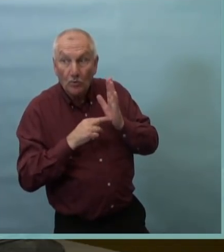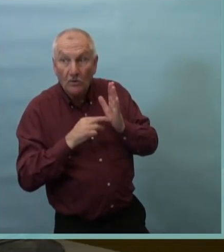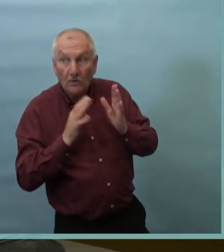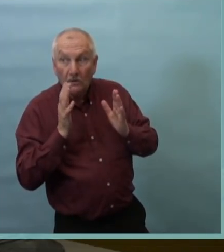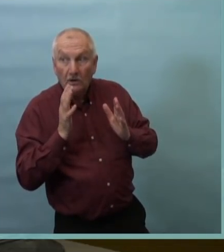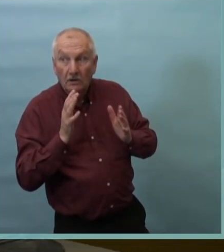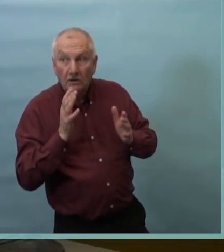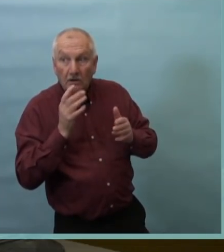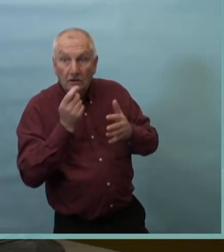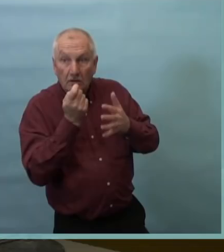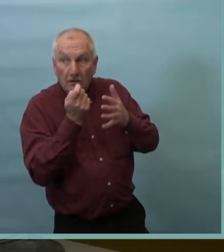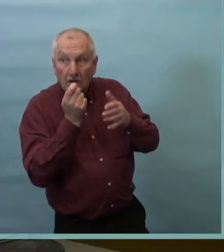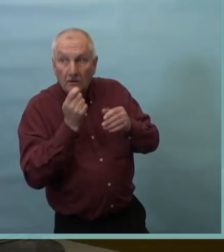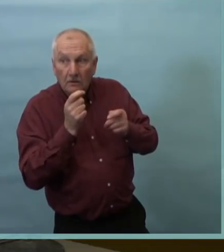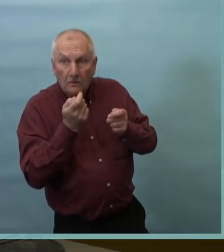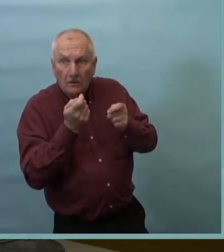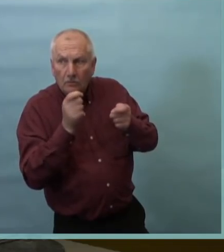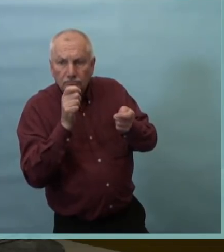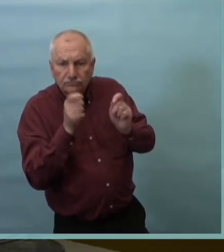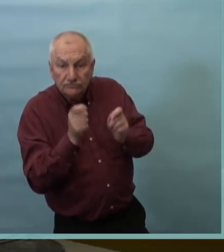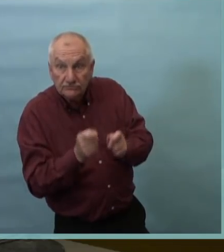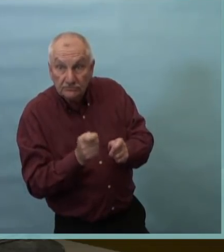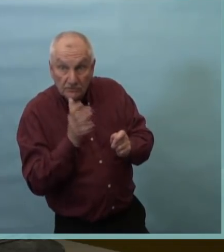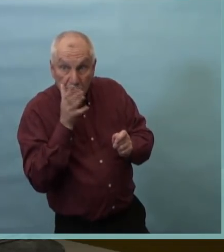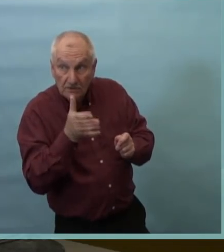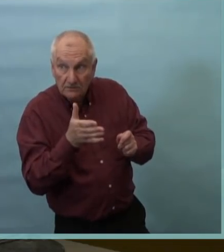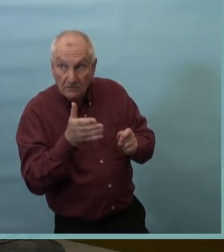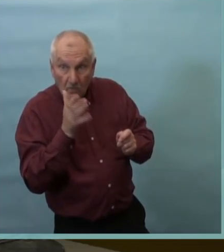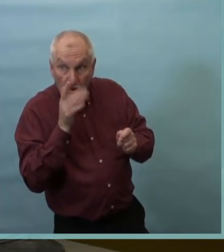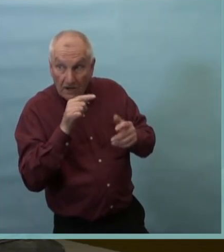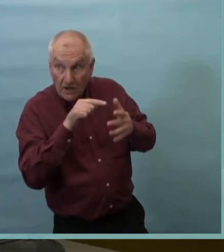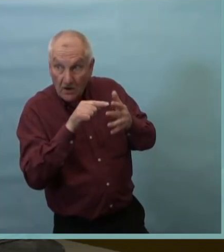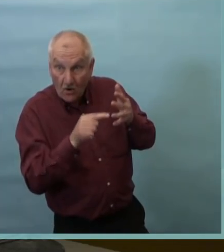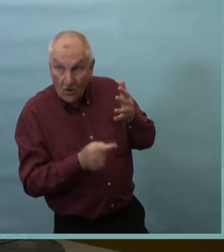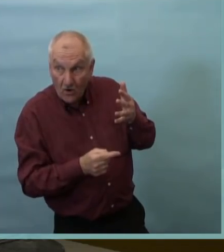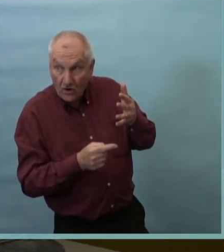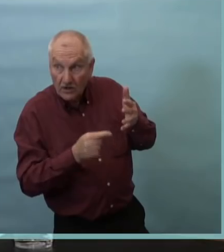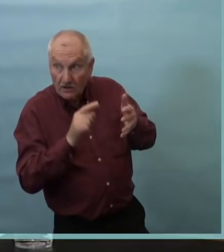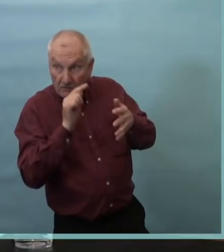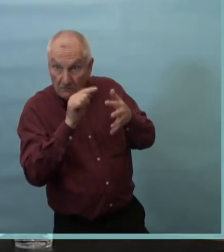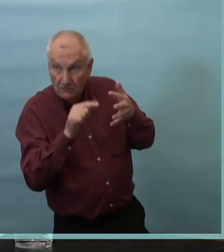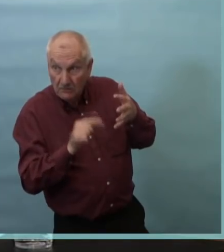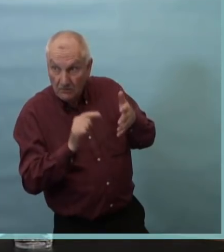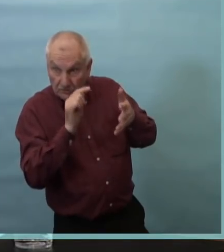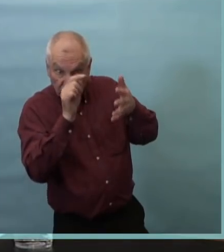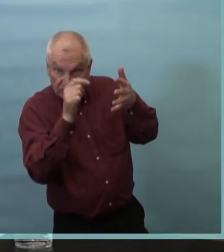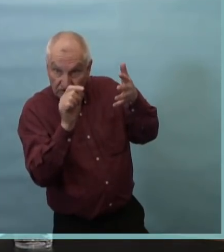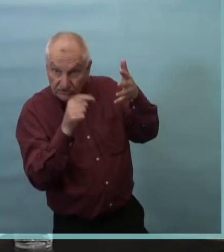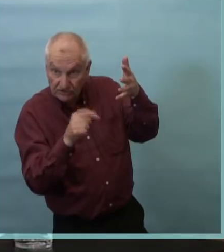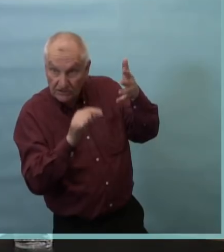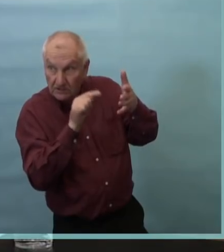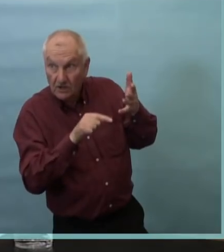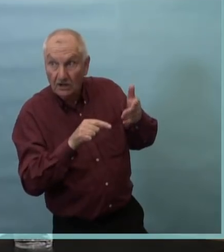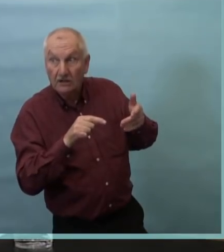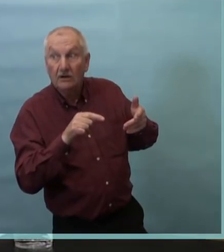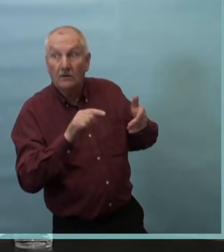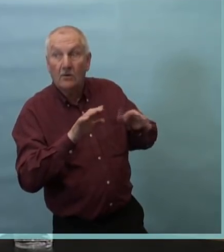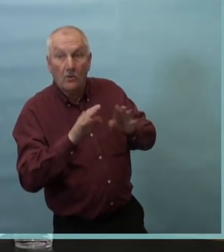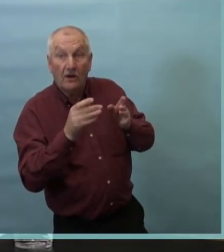meets all four of those and when we can start seeing the details reels and fun yeah so we're looking at likely this week we're going to be starting to